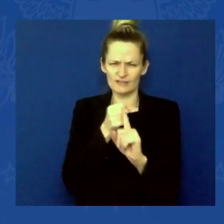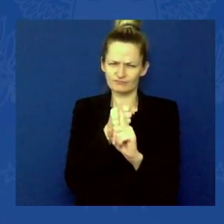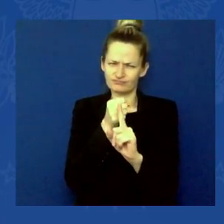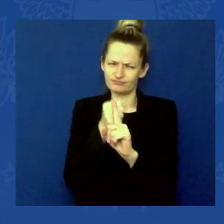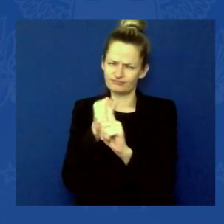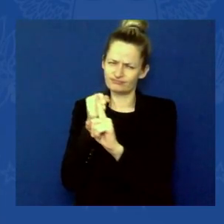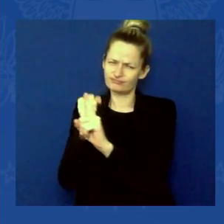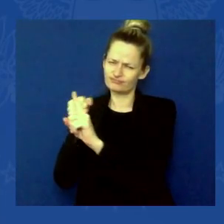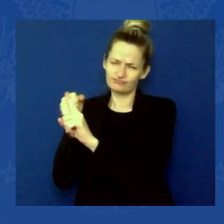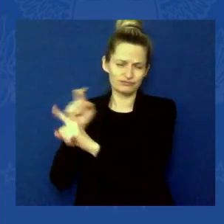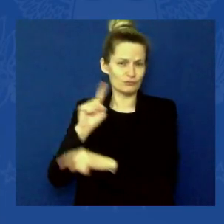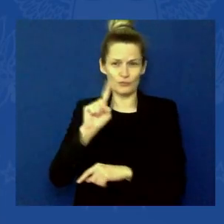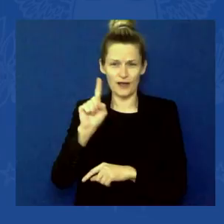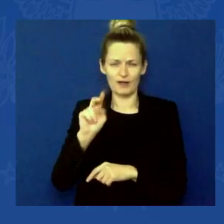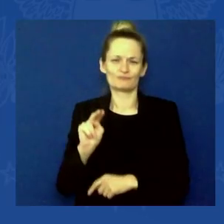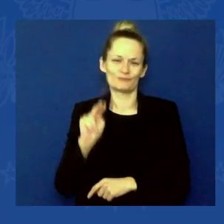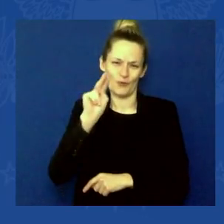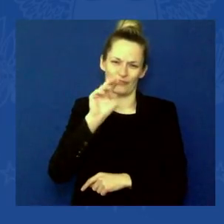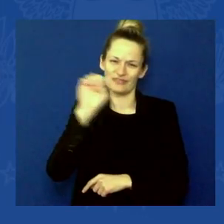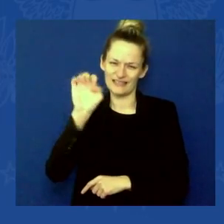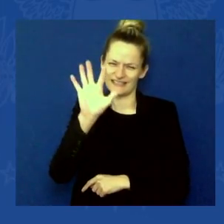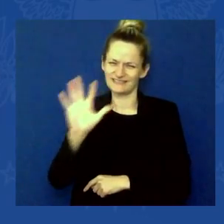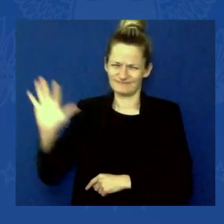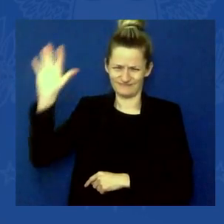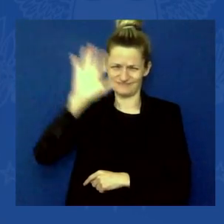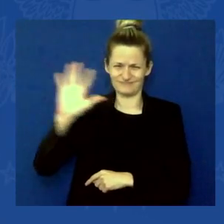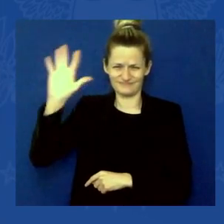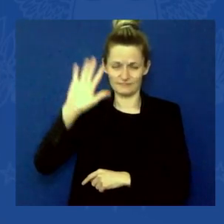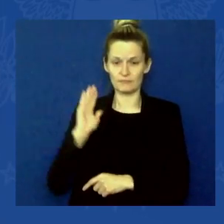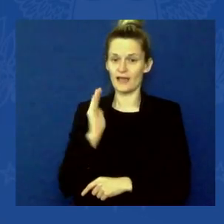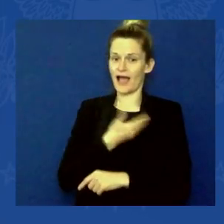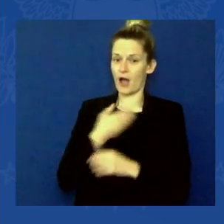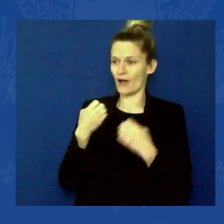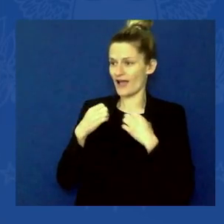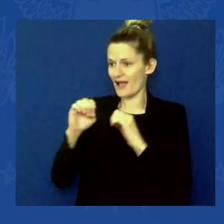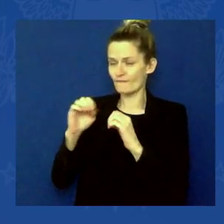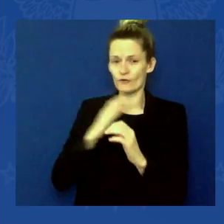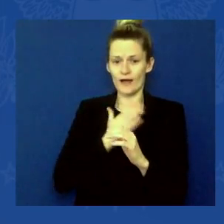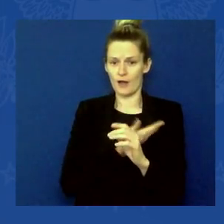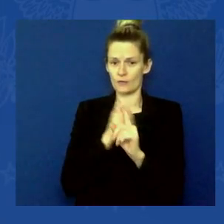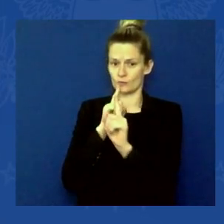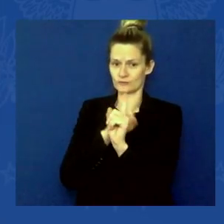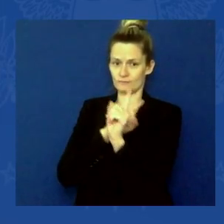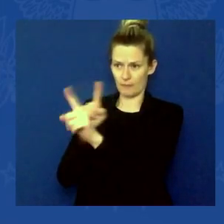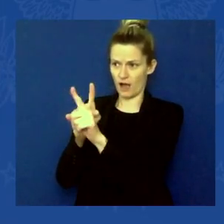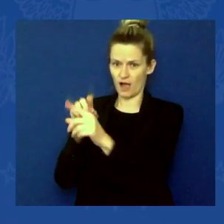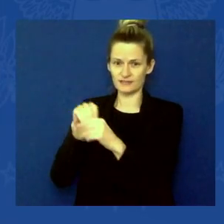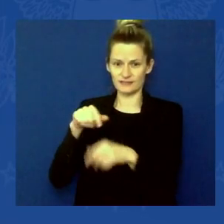to prepare and respond to this storm. We have been closely monitoring Henri's progress